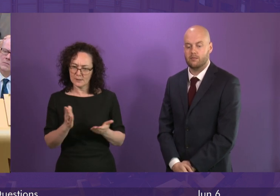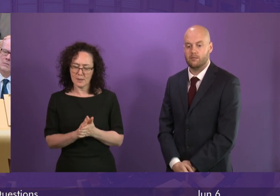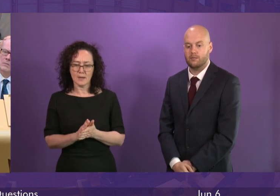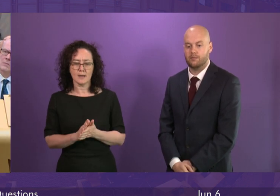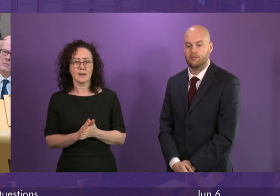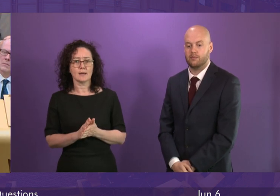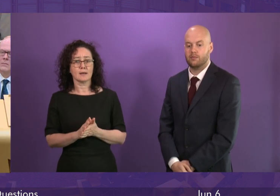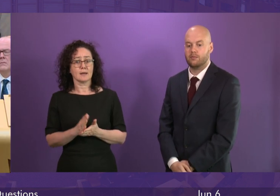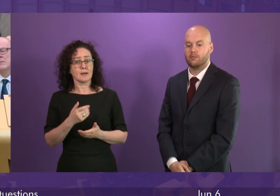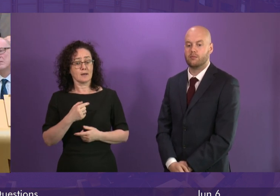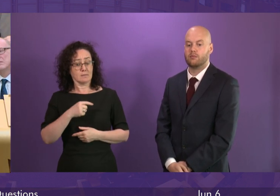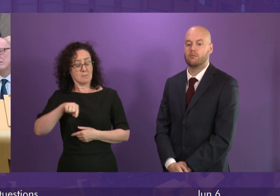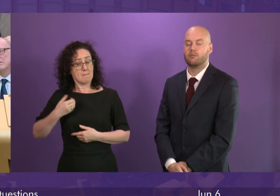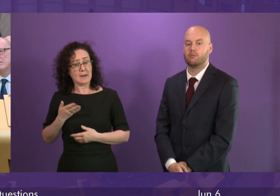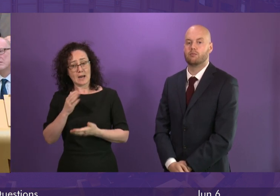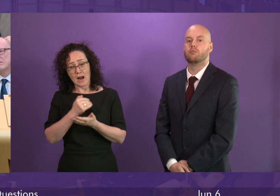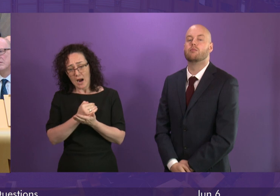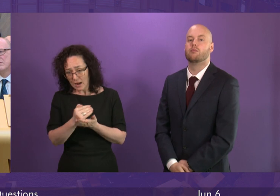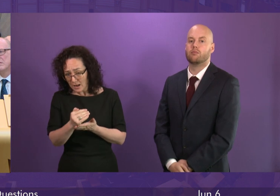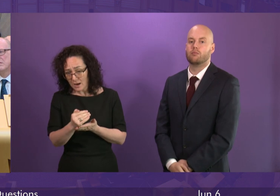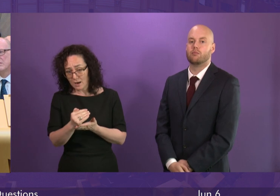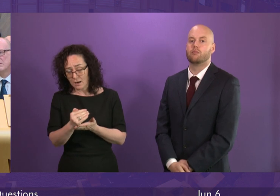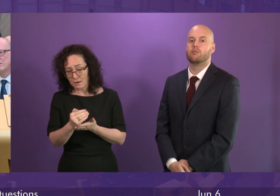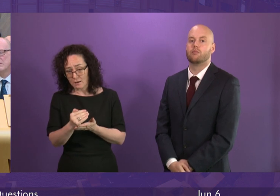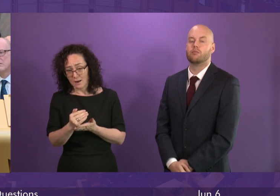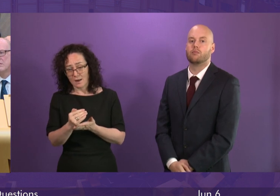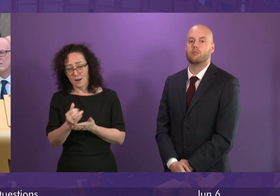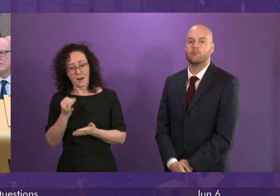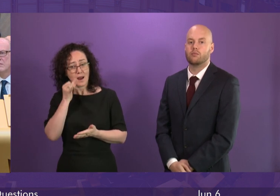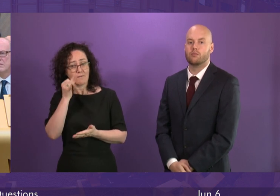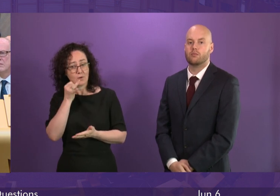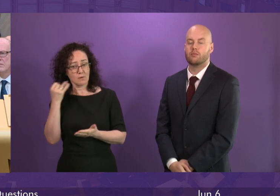been made clear weekly at First Minister’s question time—that poverty levels in Scotland